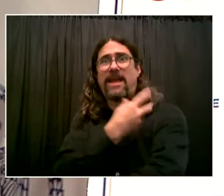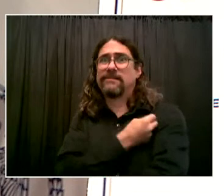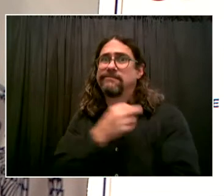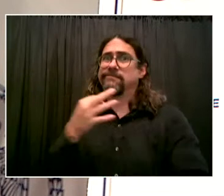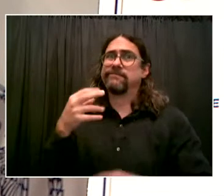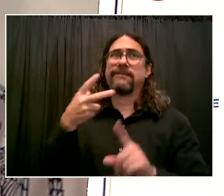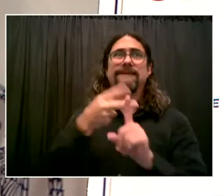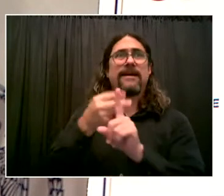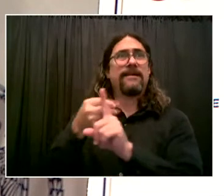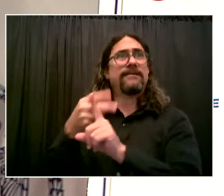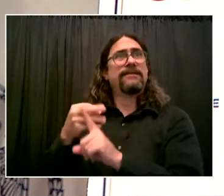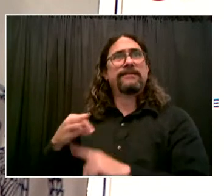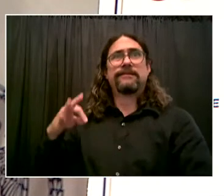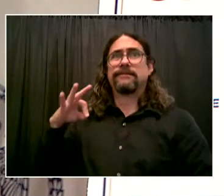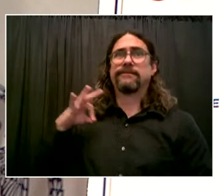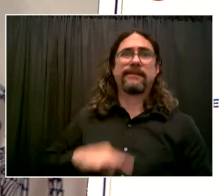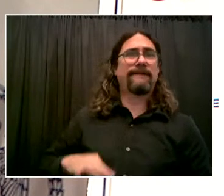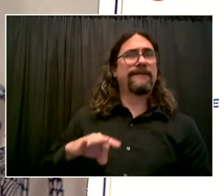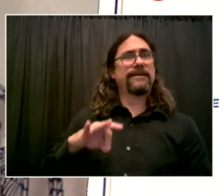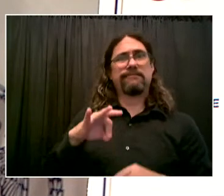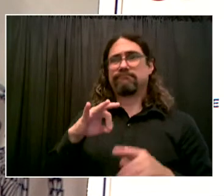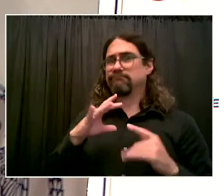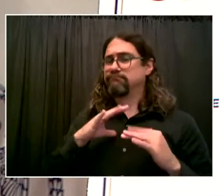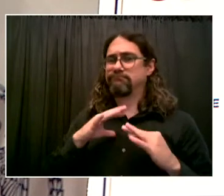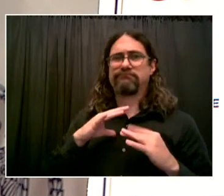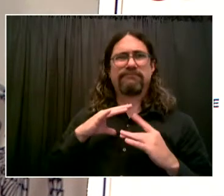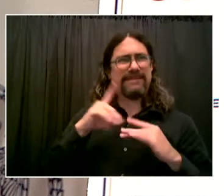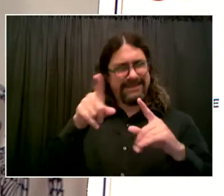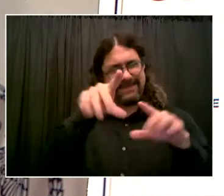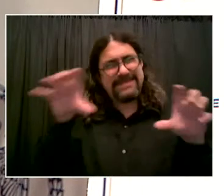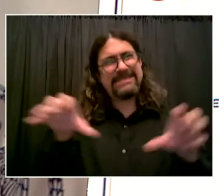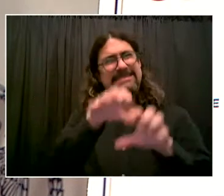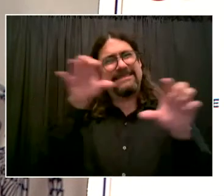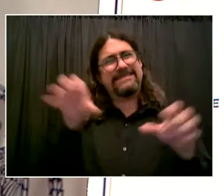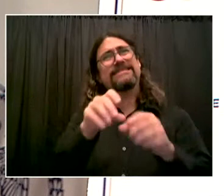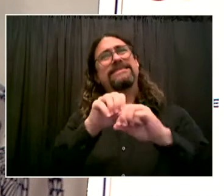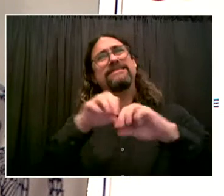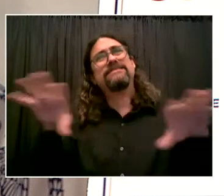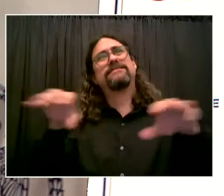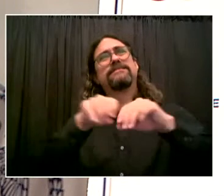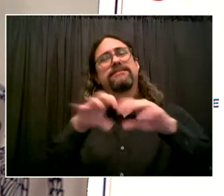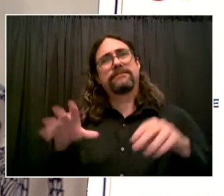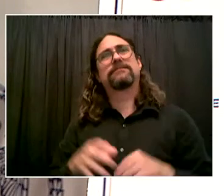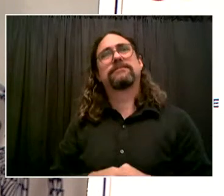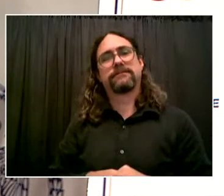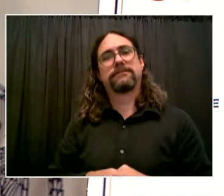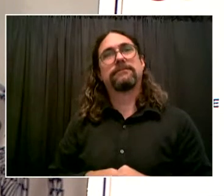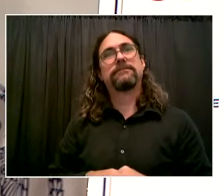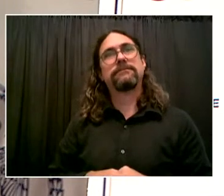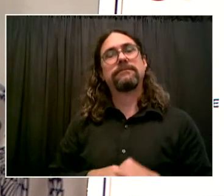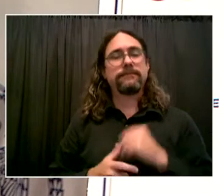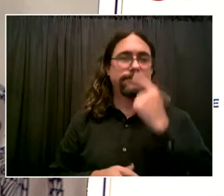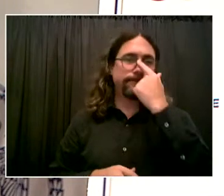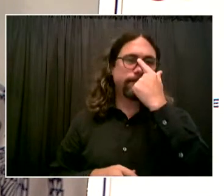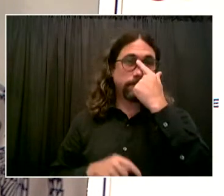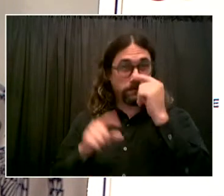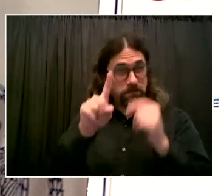Reportr:e I WANT TO USE THE WORDS YOU JUST SPOKEN ASK YOU VARIATION OF THE QUESTION. WHAT MORE CAN YOU DO? A LOT OF THE FRUSTRATION IS EMSTMI NGFRM,O